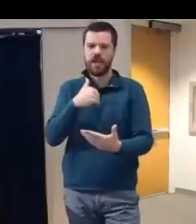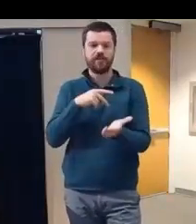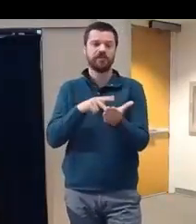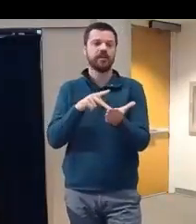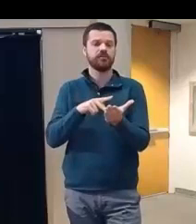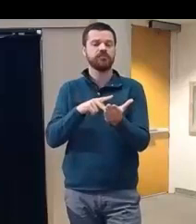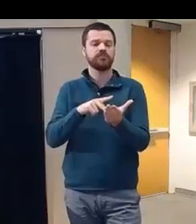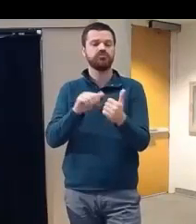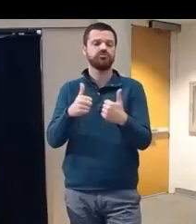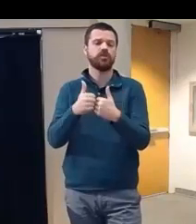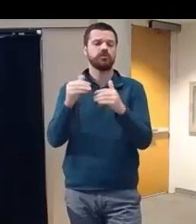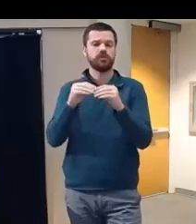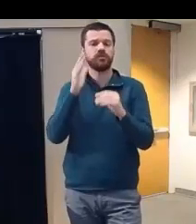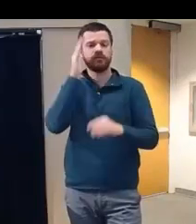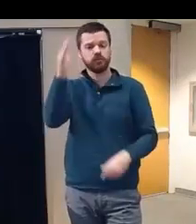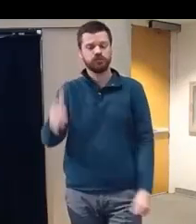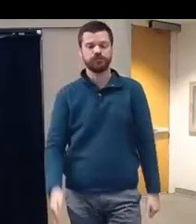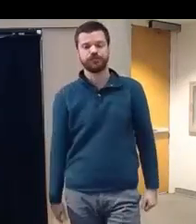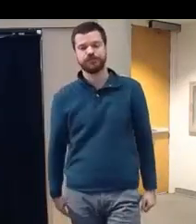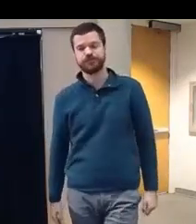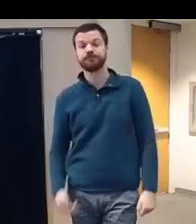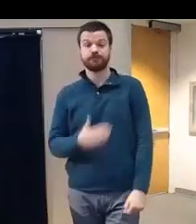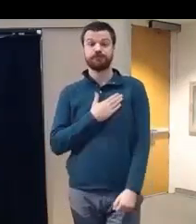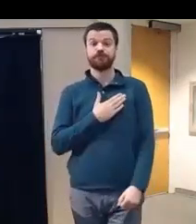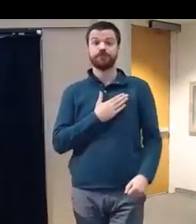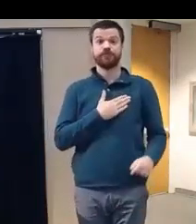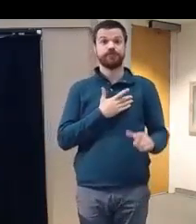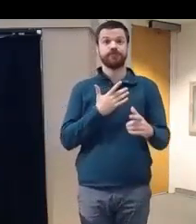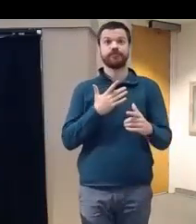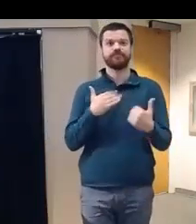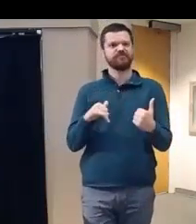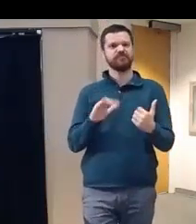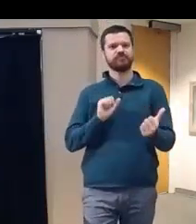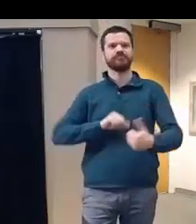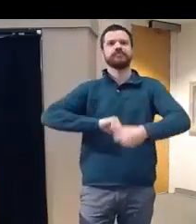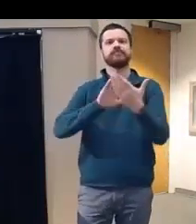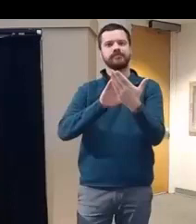so what is my challenge I think there's many challenges but if I think about the big picture